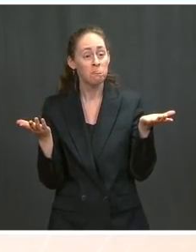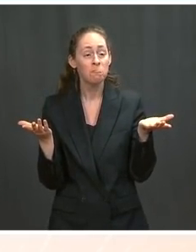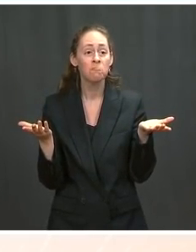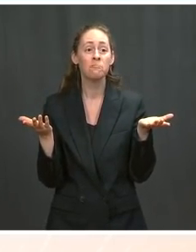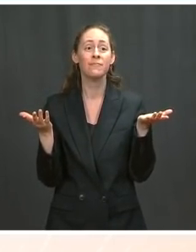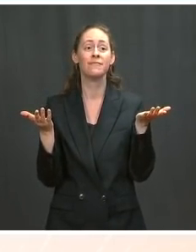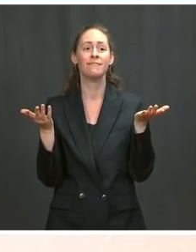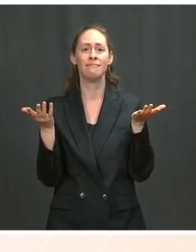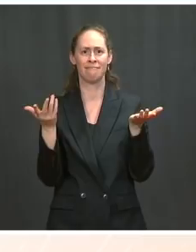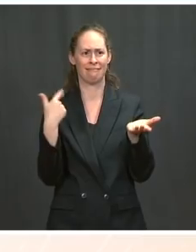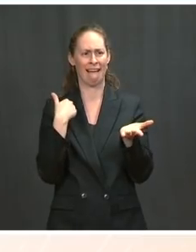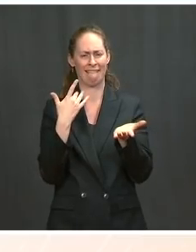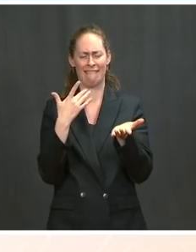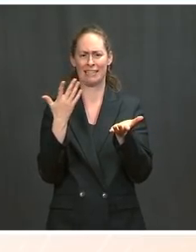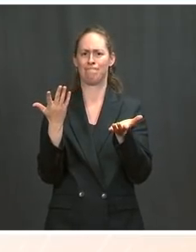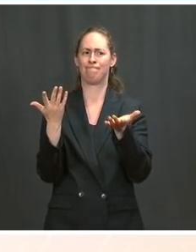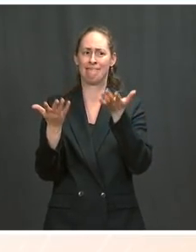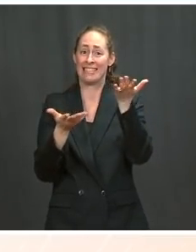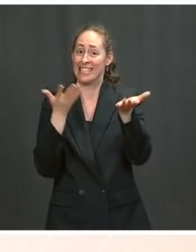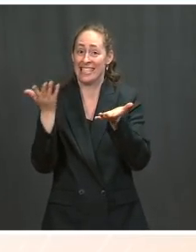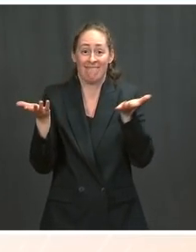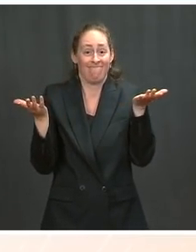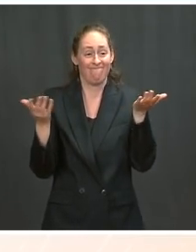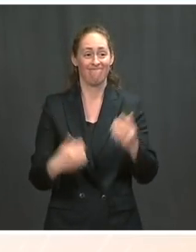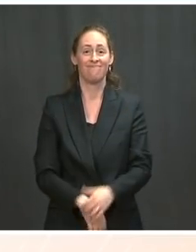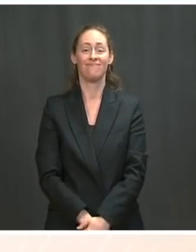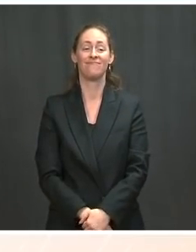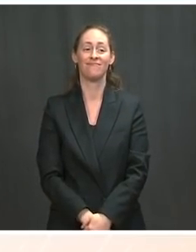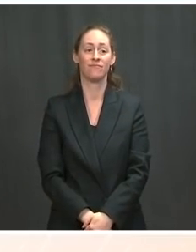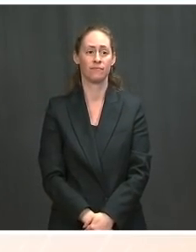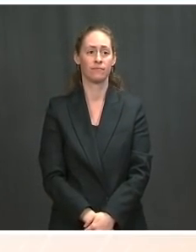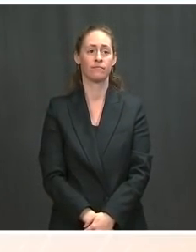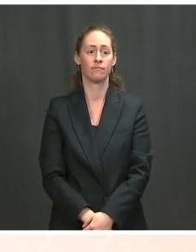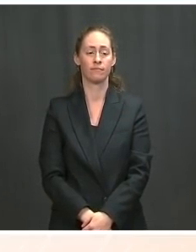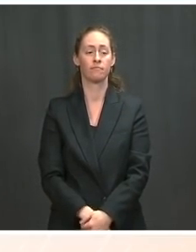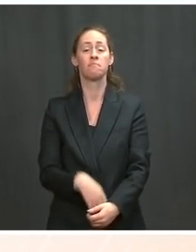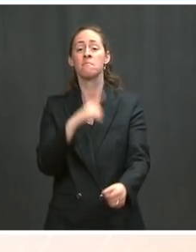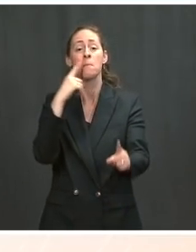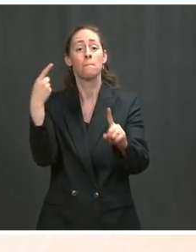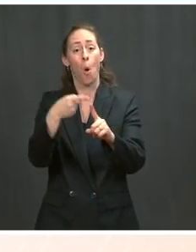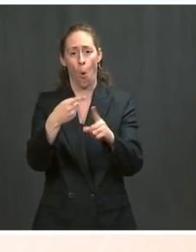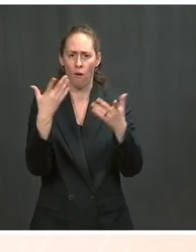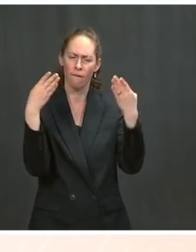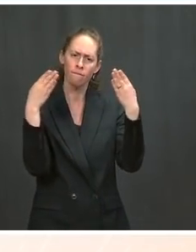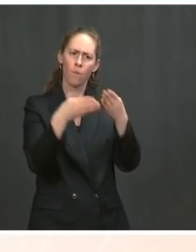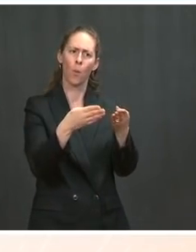But I will say that the focus of the meeting was on seeing if there's a way to work forward --